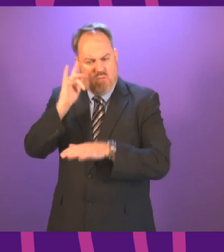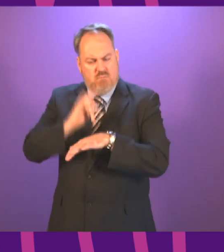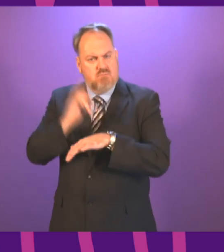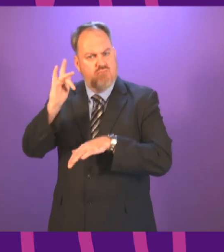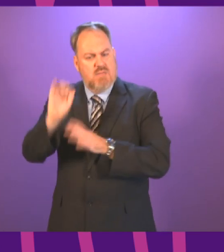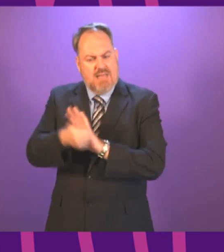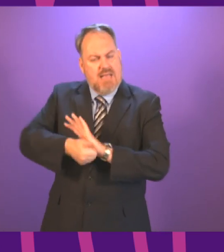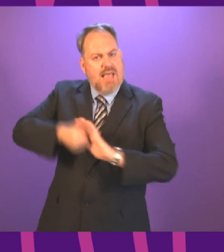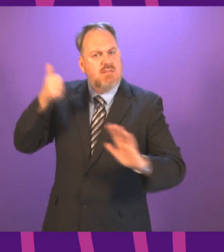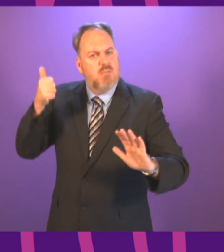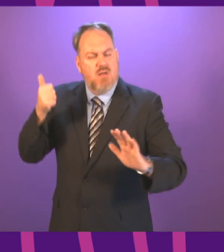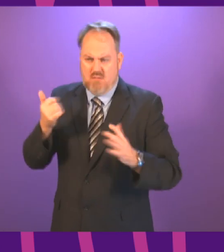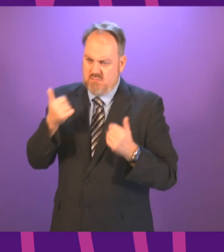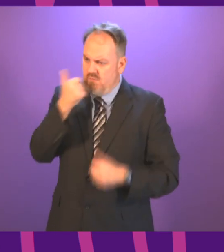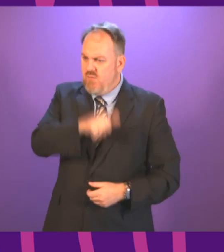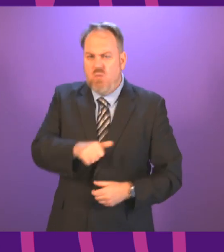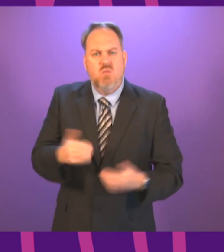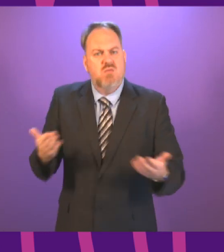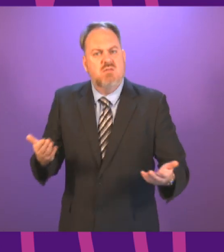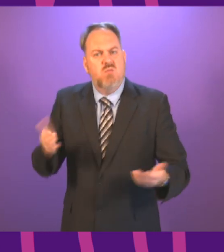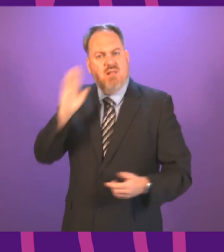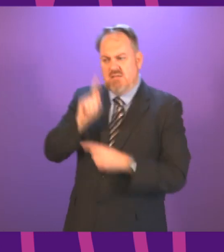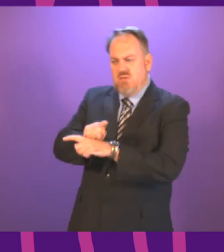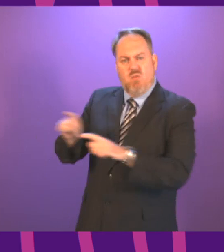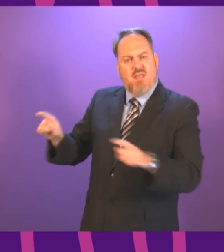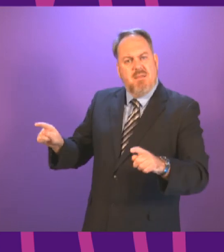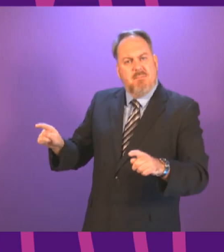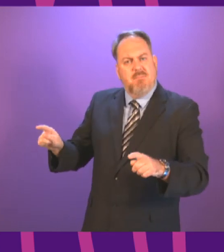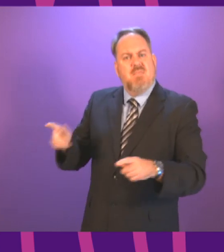to, and liaise very carefully with, the royal colleges. That is true of the Cabinet Secretary